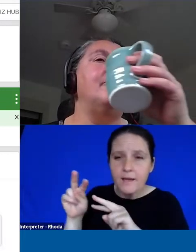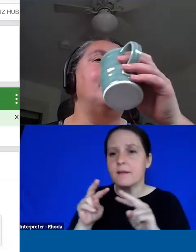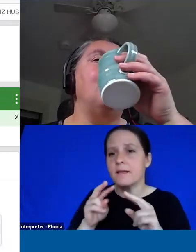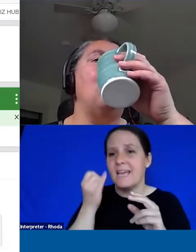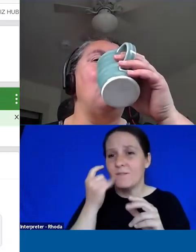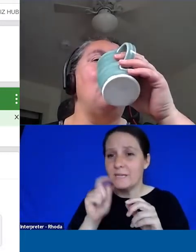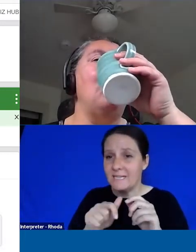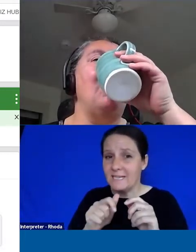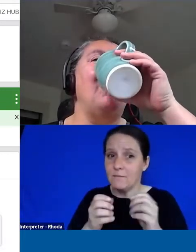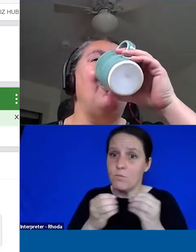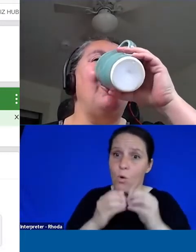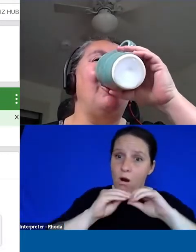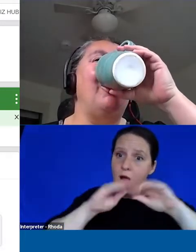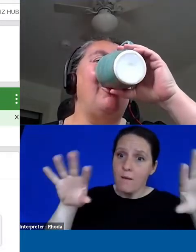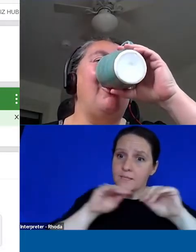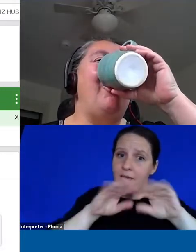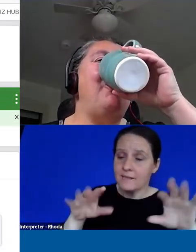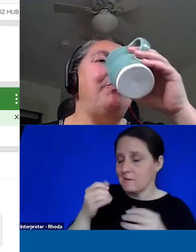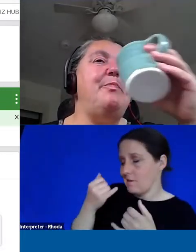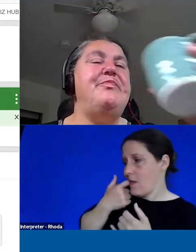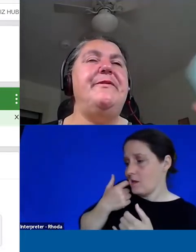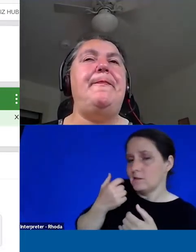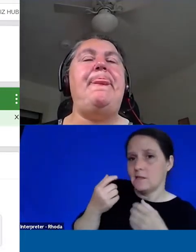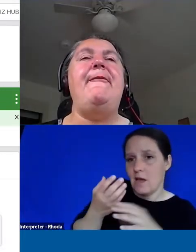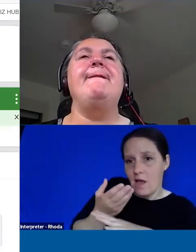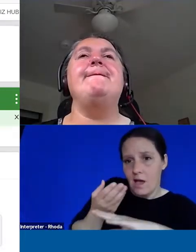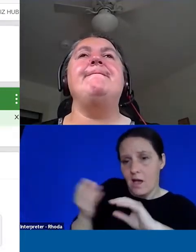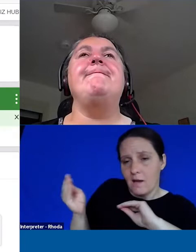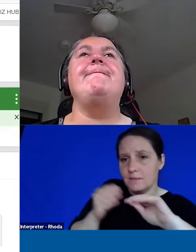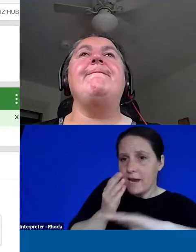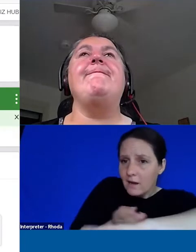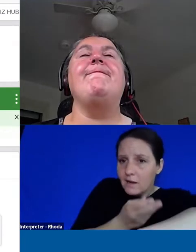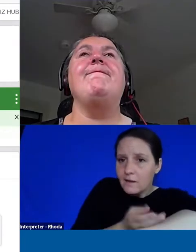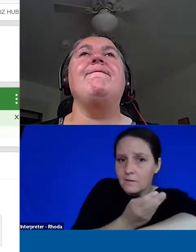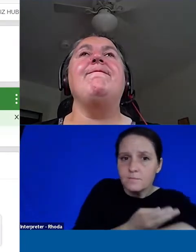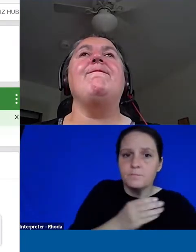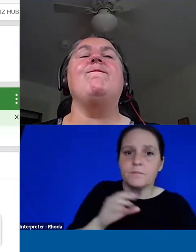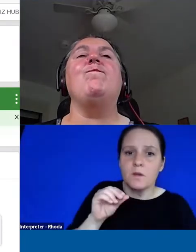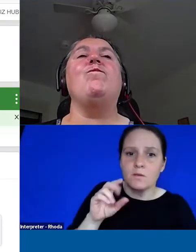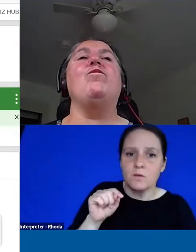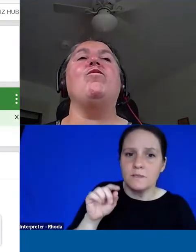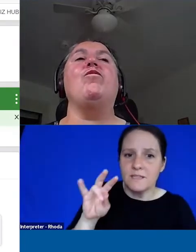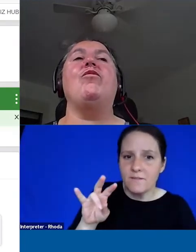Last updated April 7th, 2022 Pacific time. Link back link policy briefings, link publications, link partners,